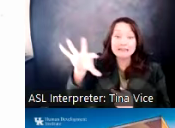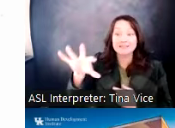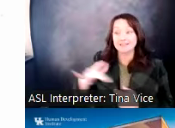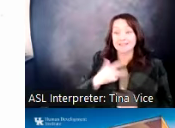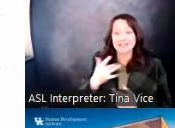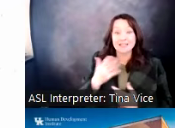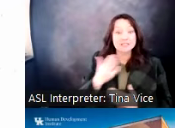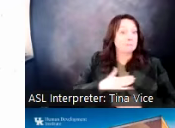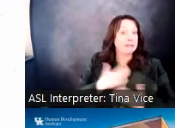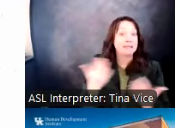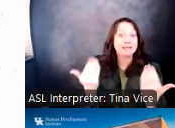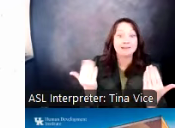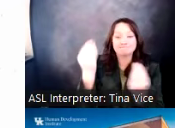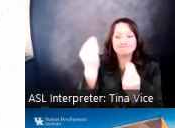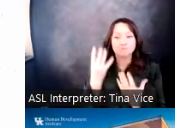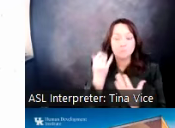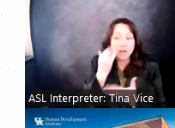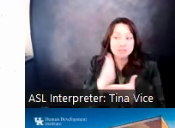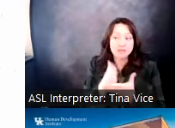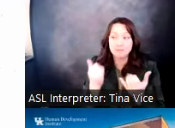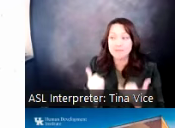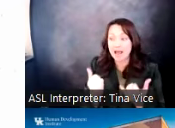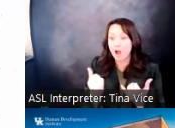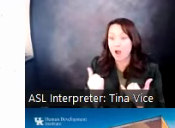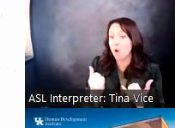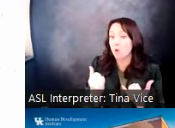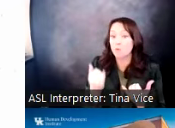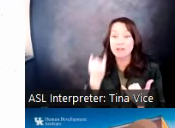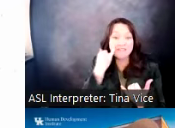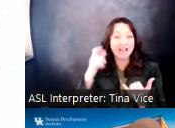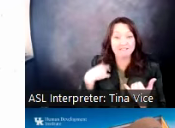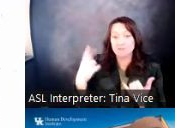now in case there's any questions uh before we hit our break period here.